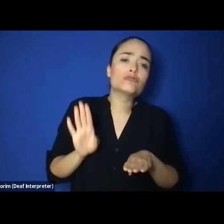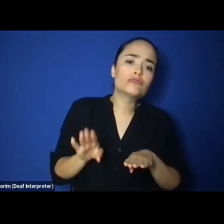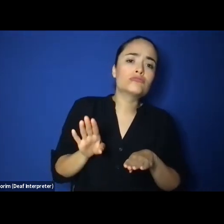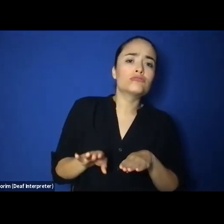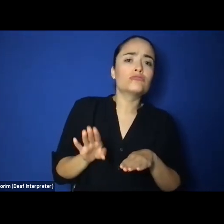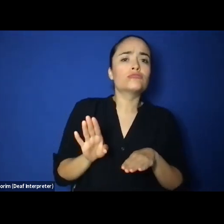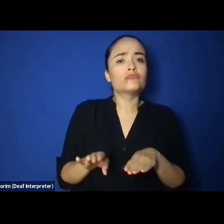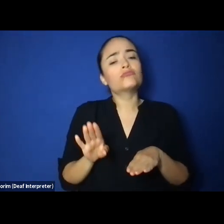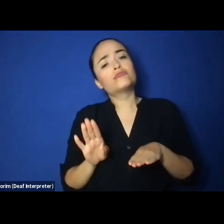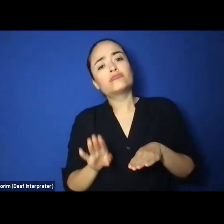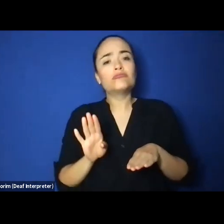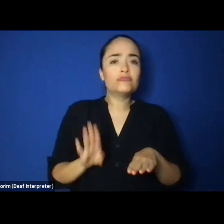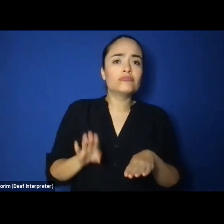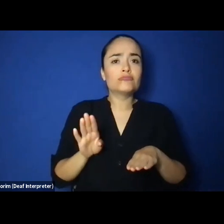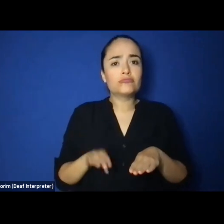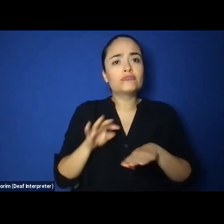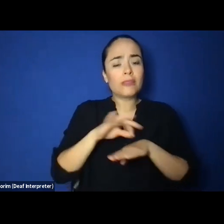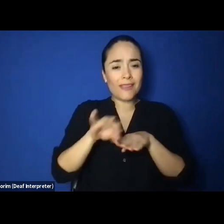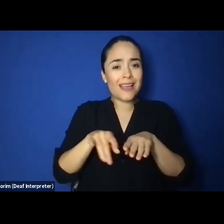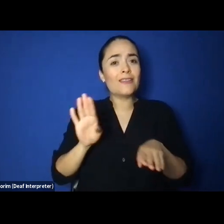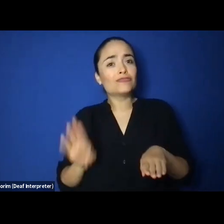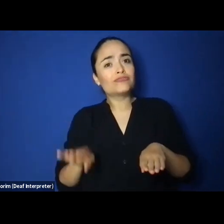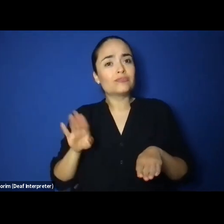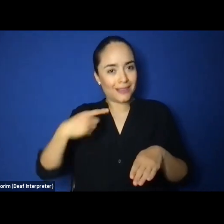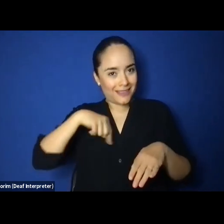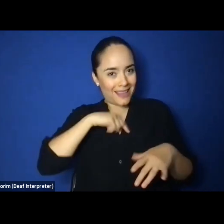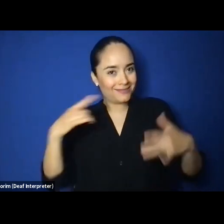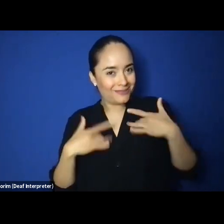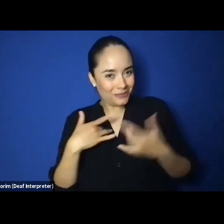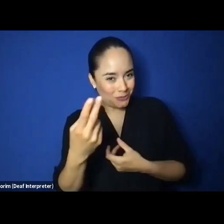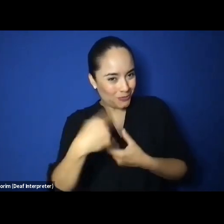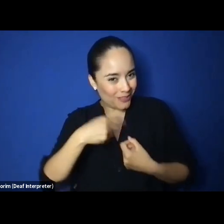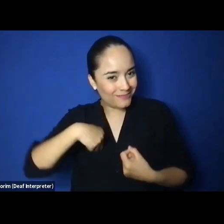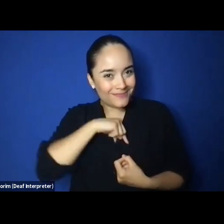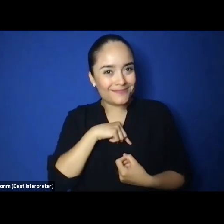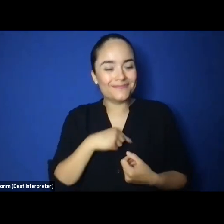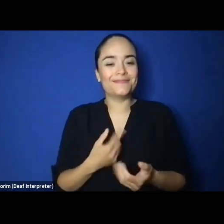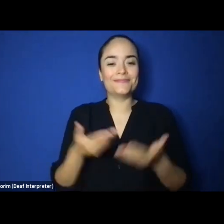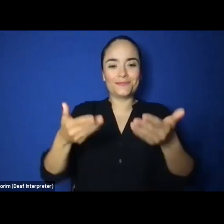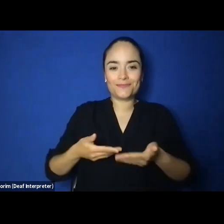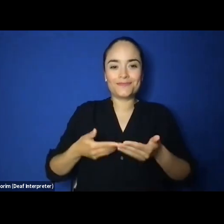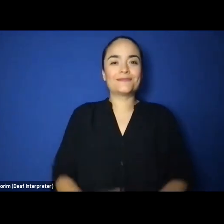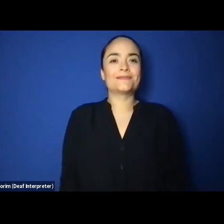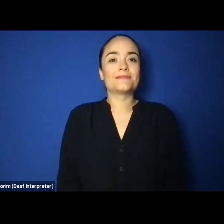and we're so excited you're able to join us. Just keep in mind, the ROM itself is only 107 years old,